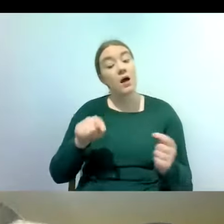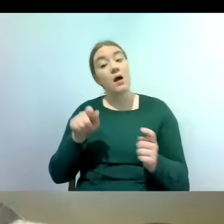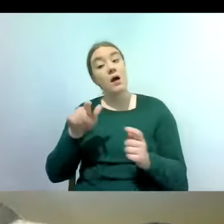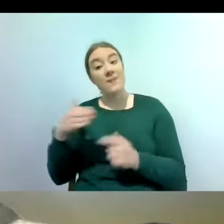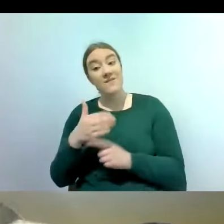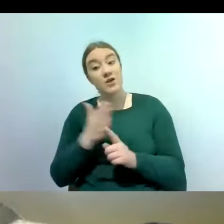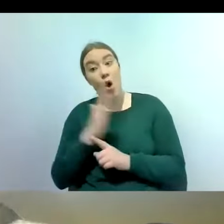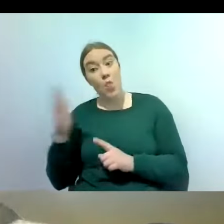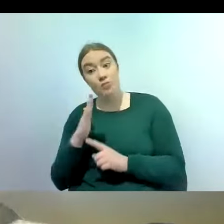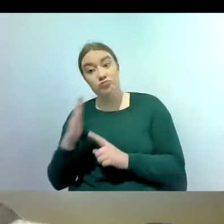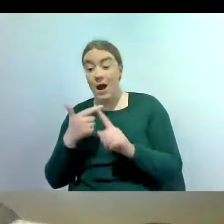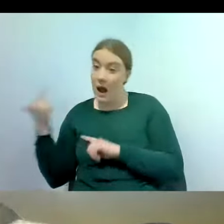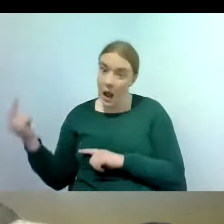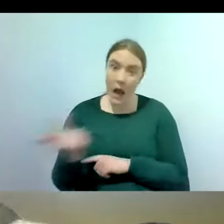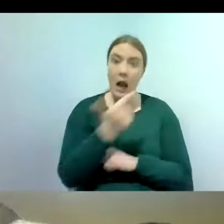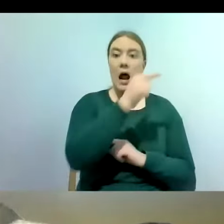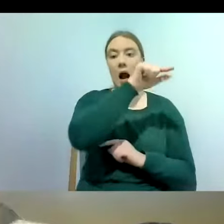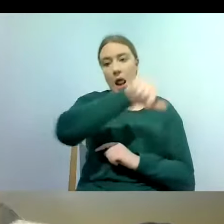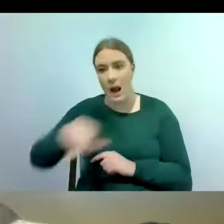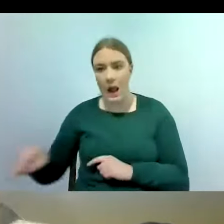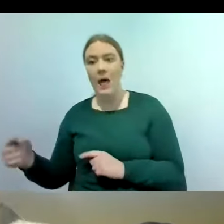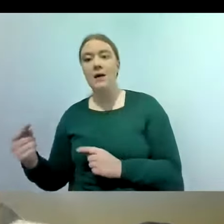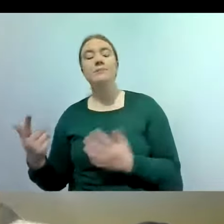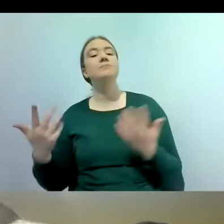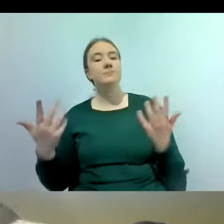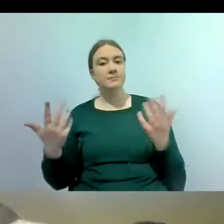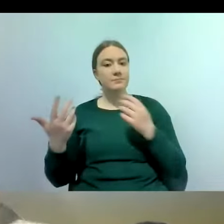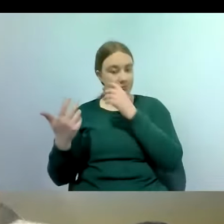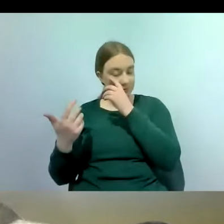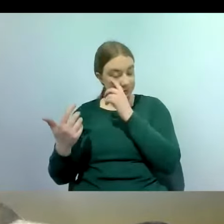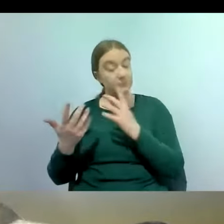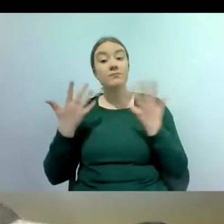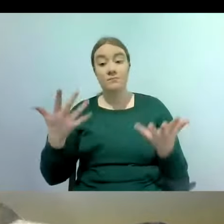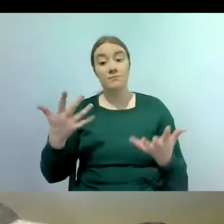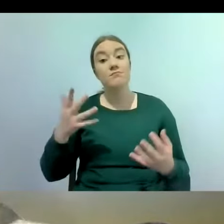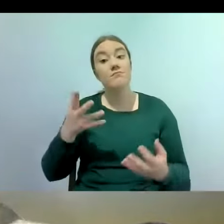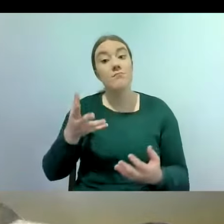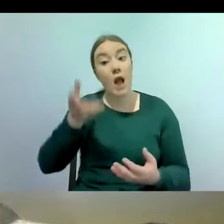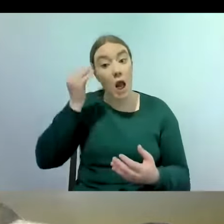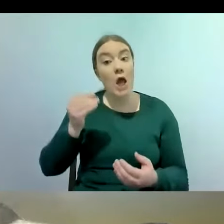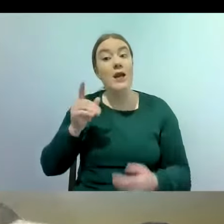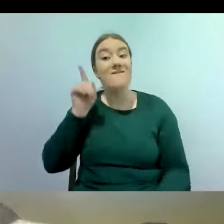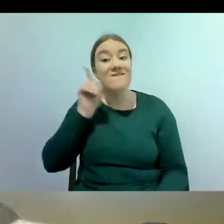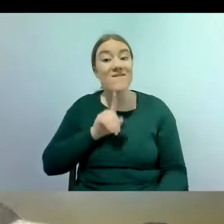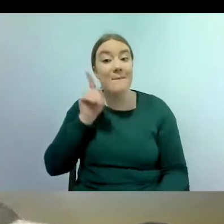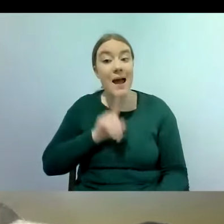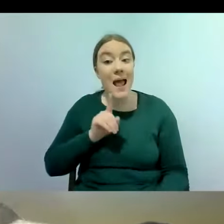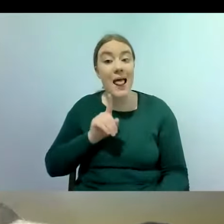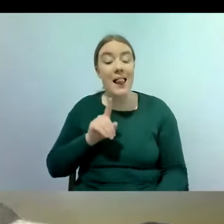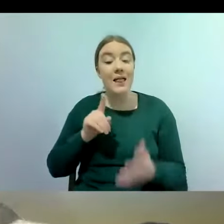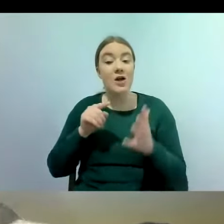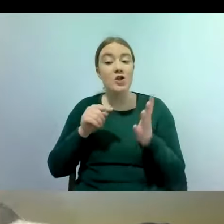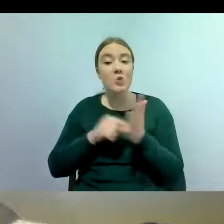roams more widely and what i've found is that females weight shad tend to roam over a much